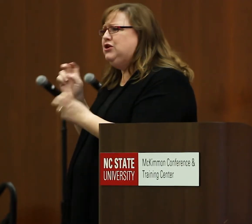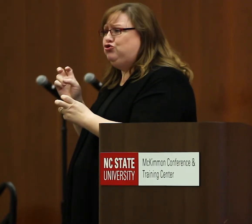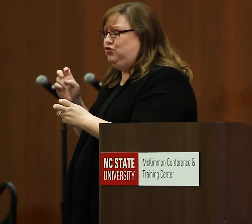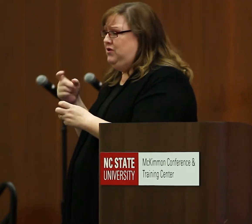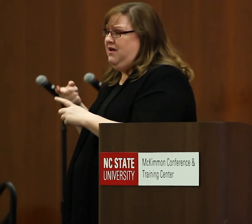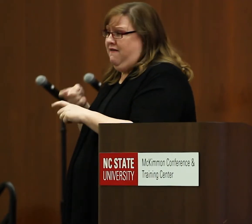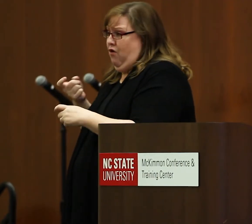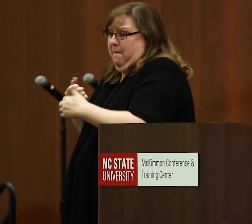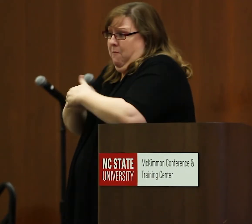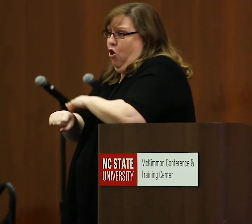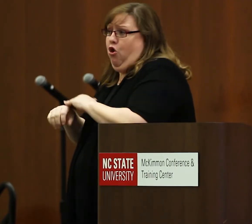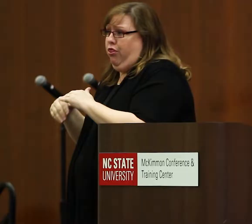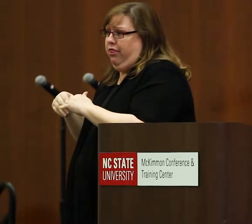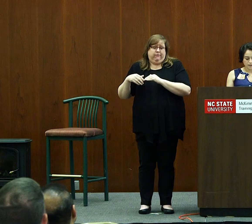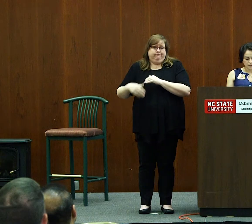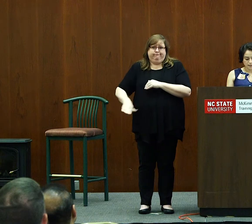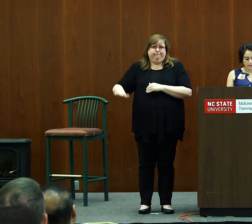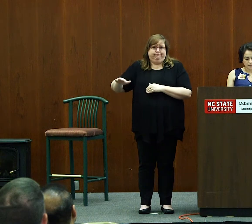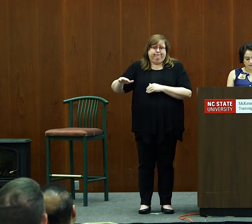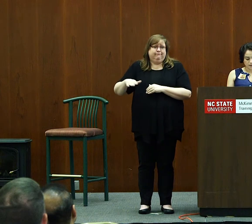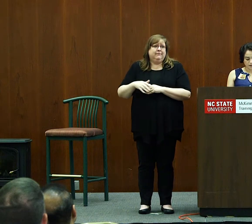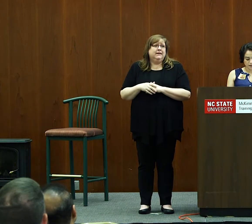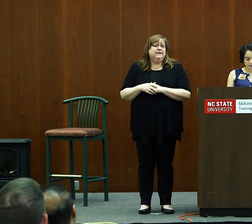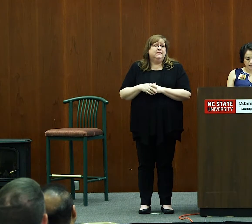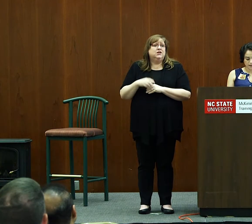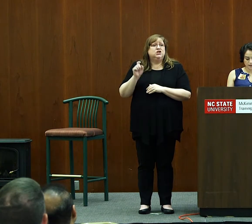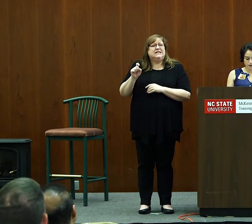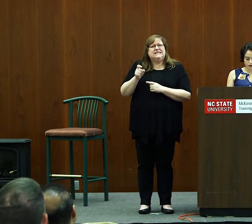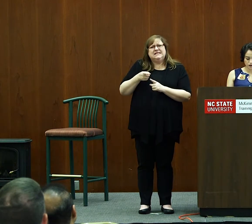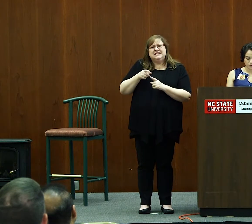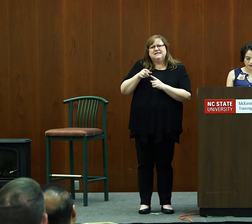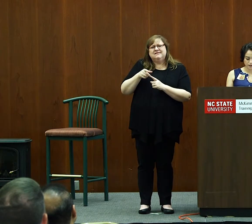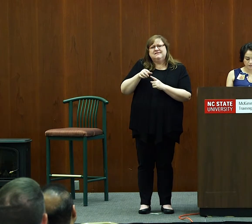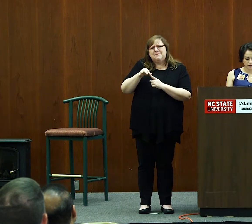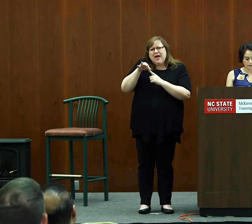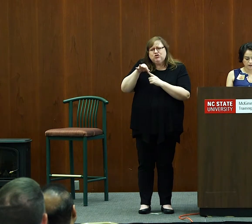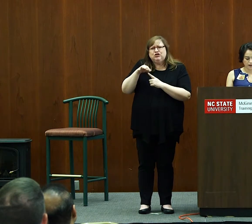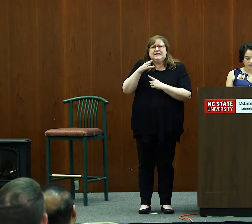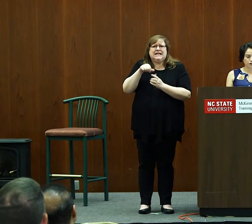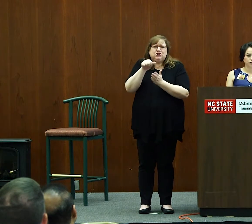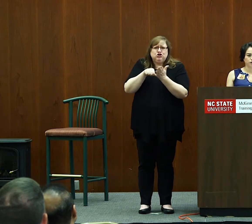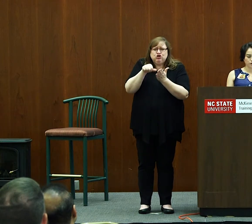was born. She needs specialties and surgeries and many medication through